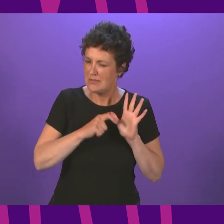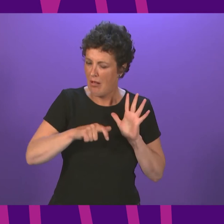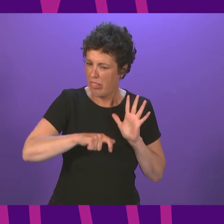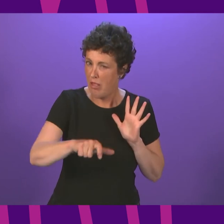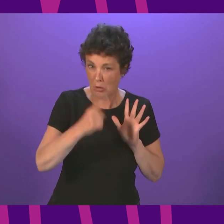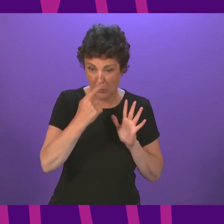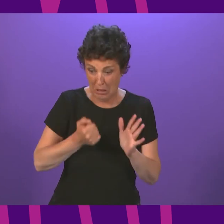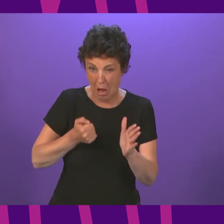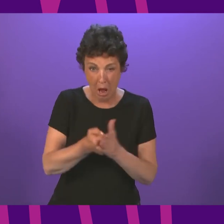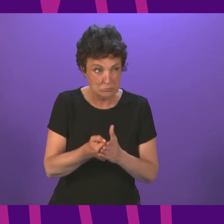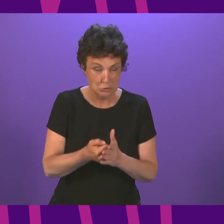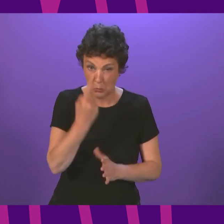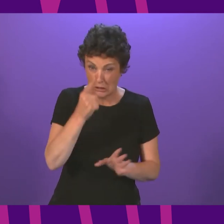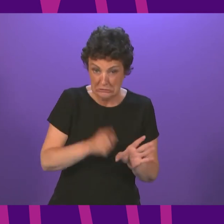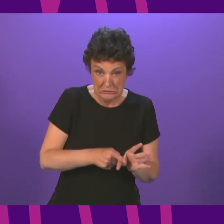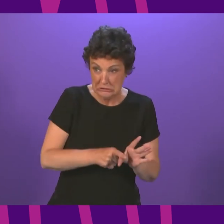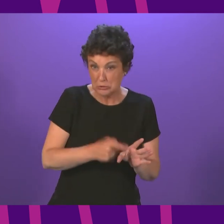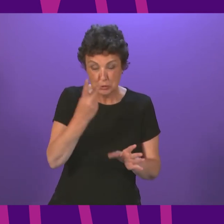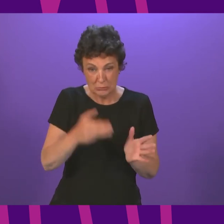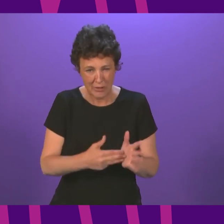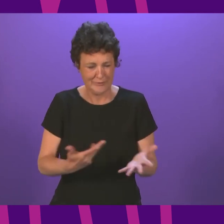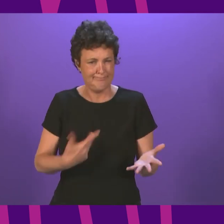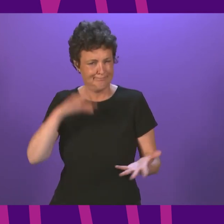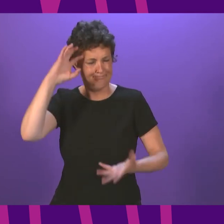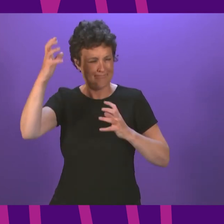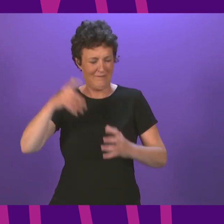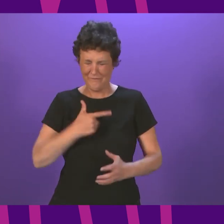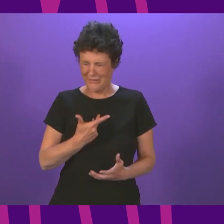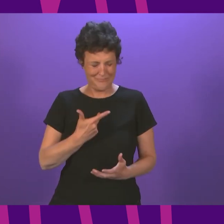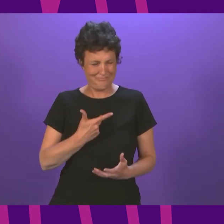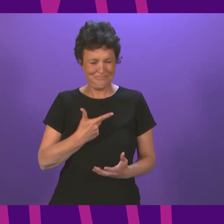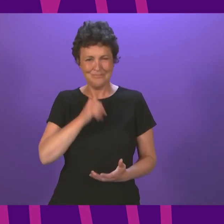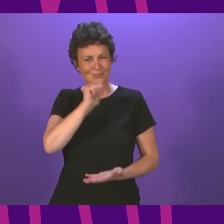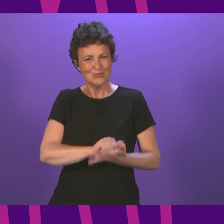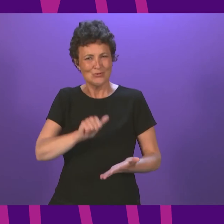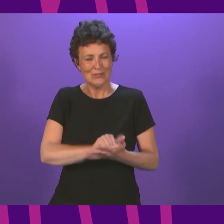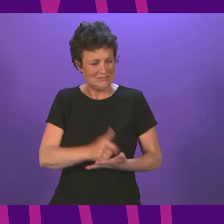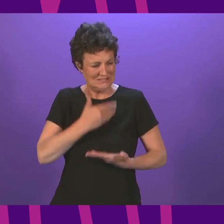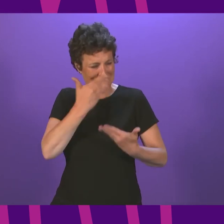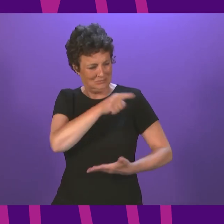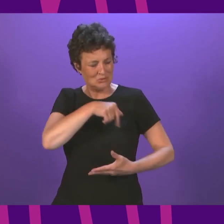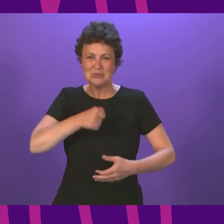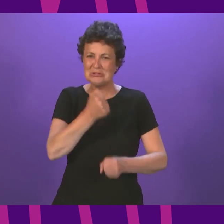pursued, all of which will help to improve the legislation. Aside from the specifics of the bill, we genuinely cannot return to the Parliament debating and